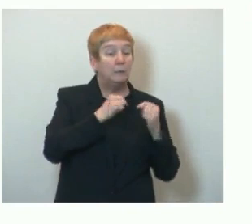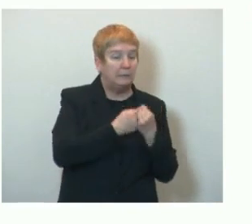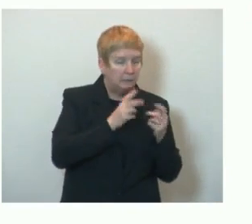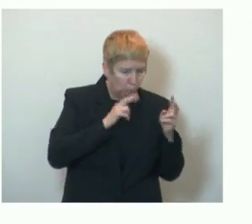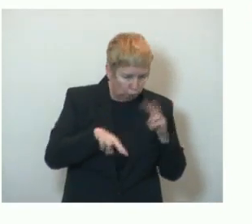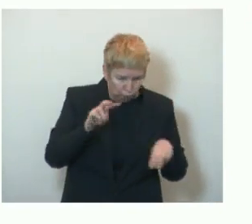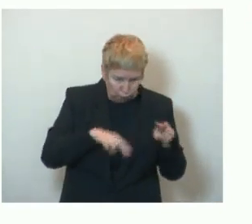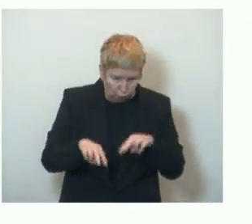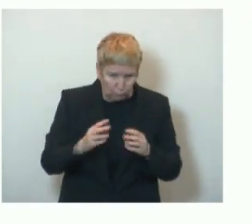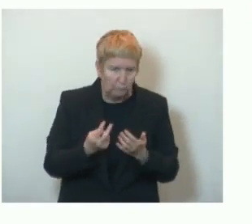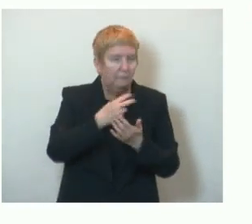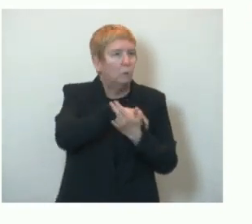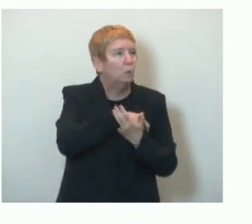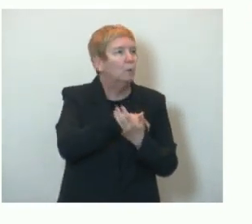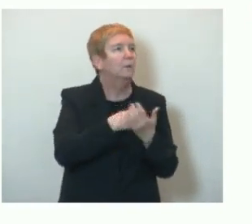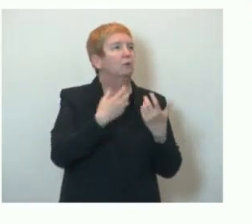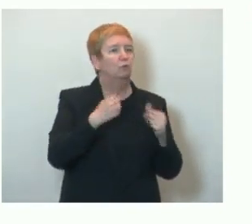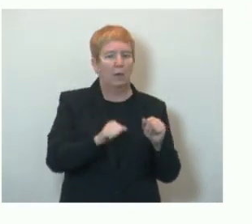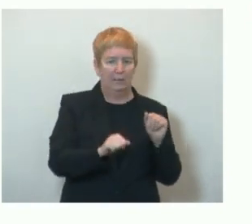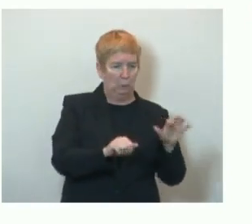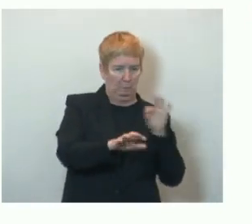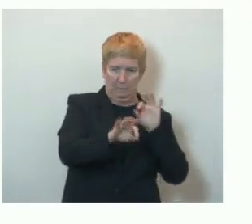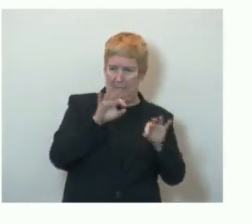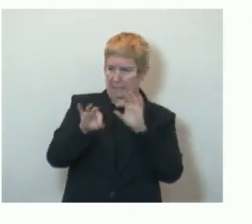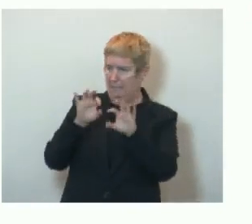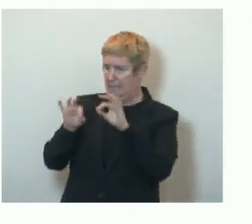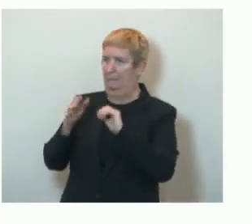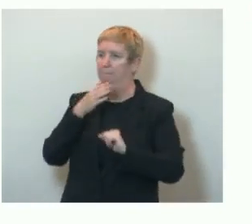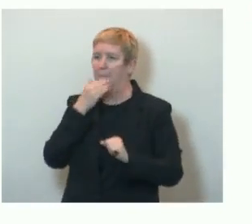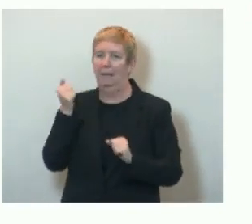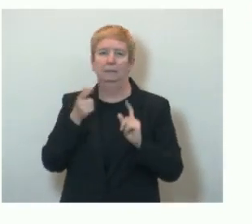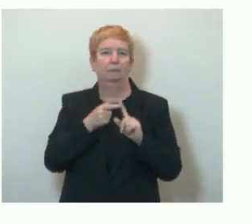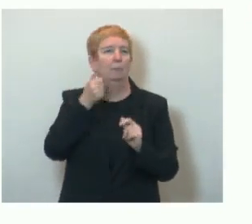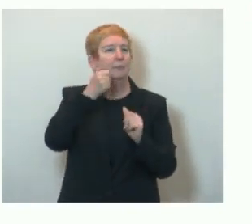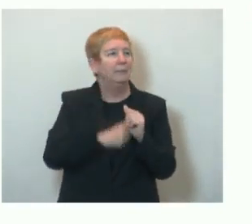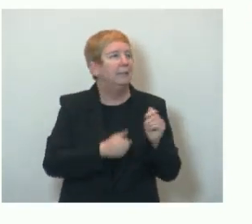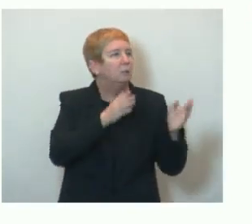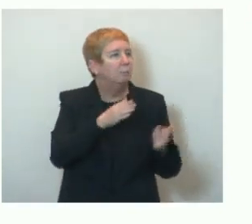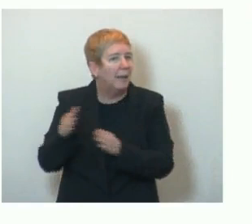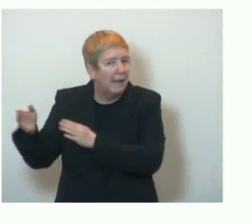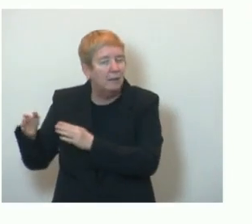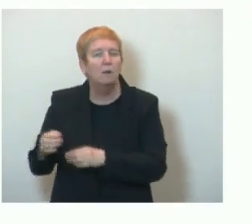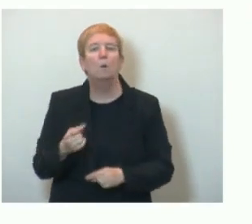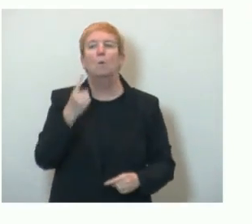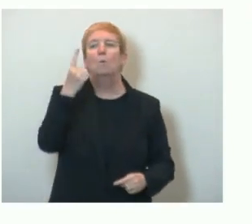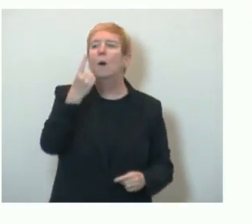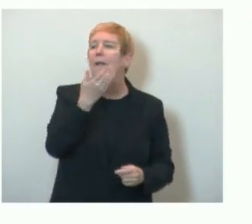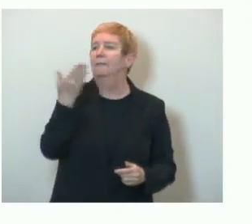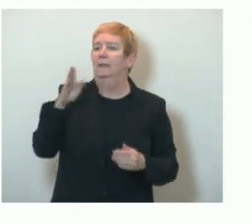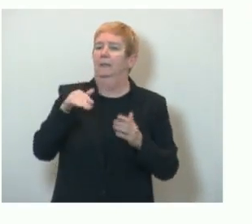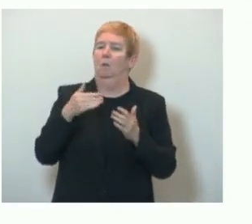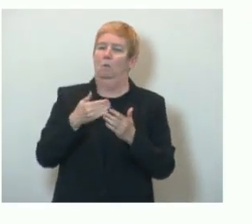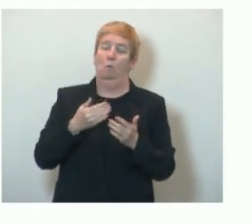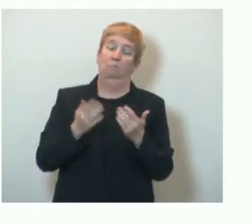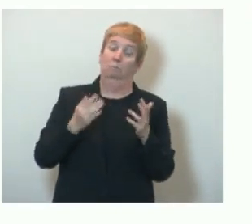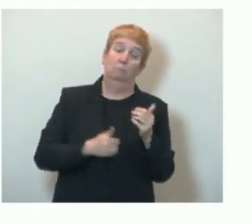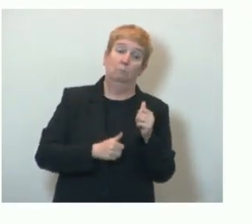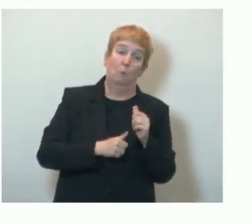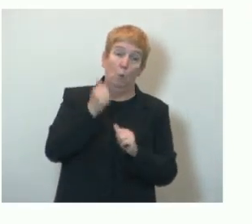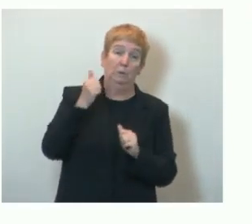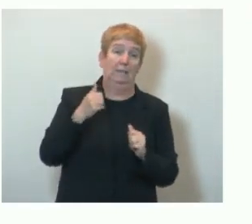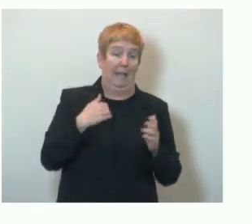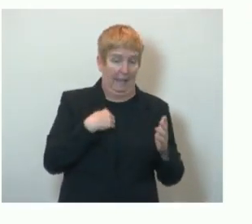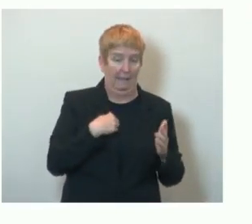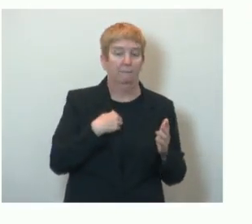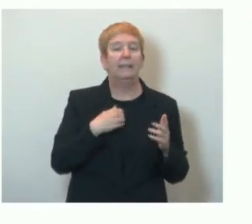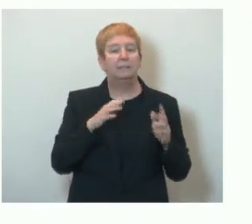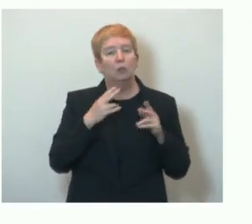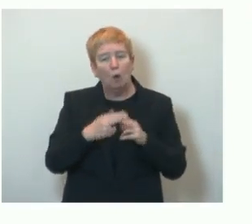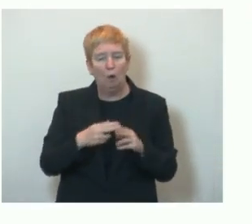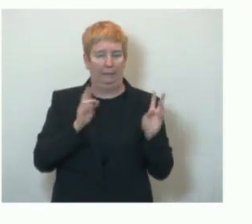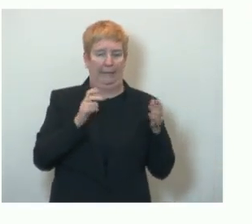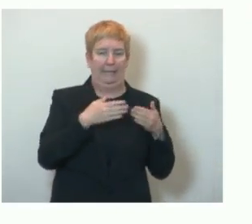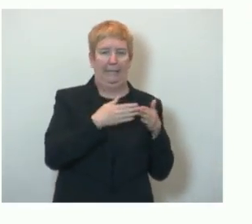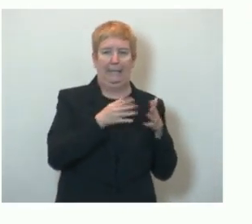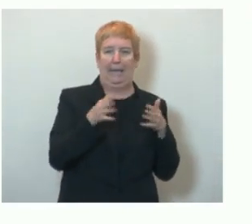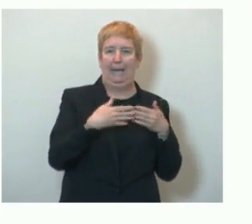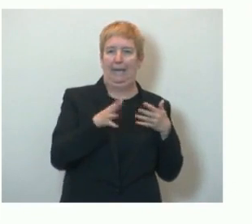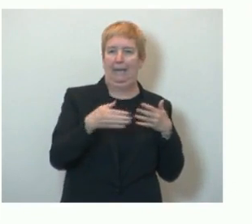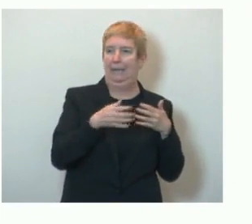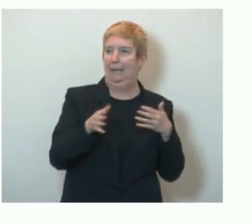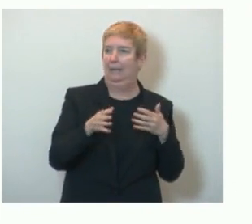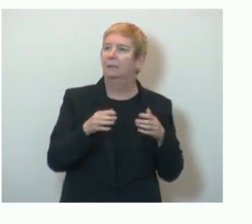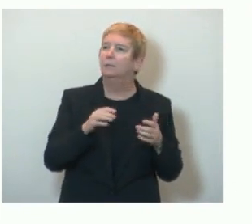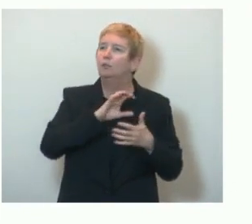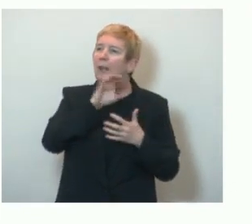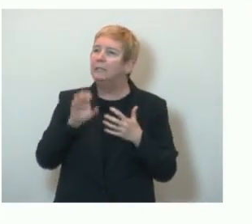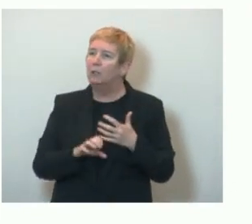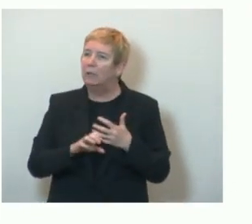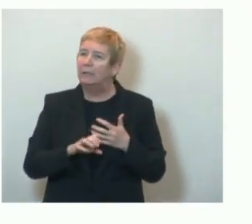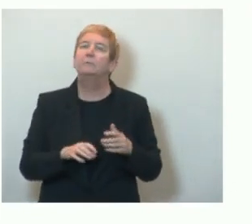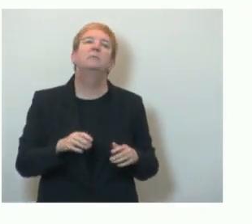I’VE READ ALMOST ALL OF THEM AND WORKING WITH OUR BROAD TEAM WE’VE POURED THROUGH THEM AND WE’RE TRYING TO PICK THE BEST THINGS WE CAN FROM EVERY PLAN THE ONE THING THAT ALMOST ALL